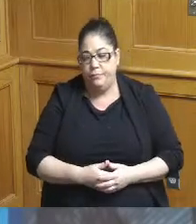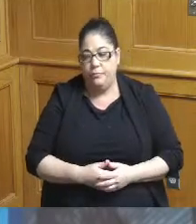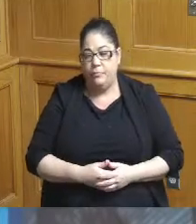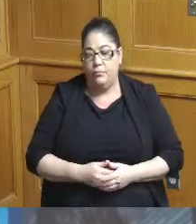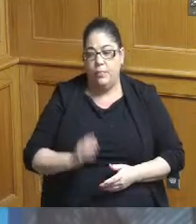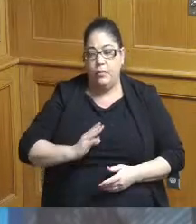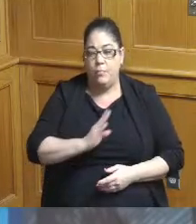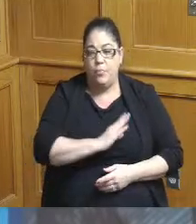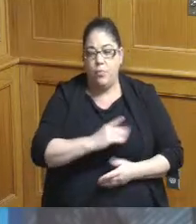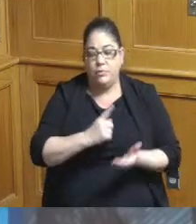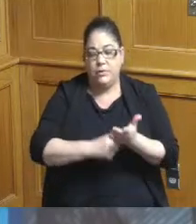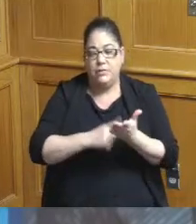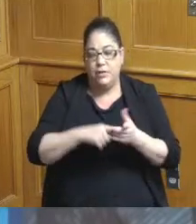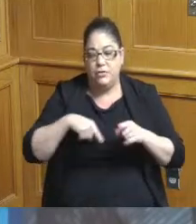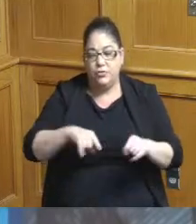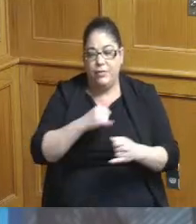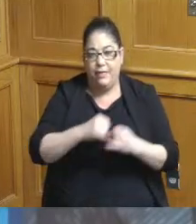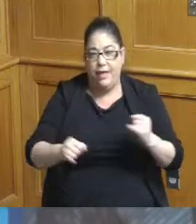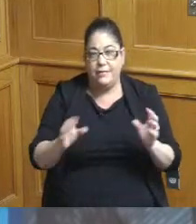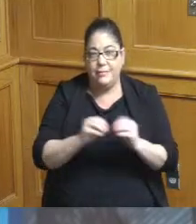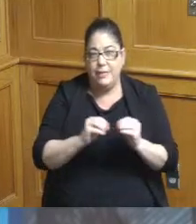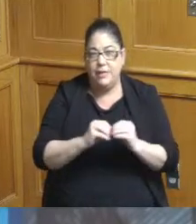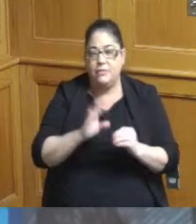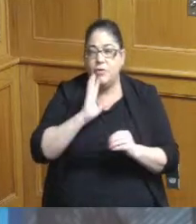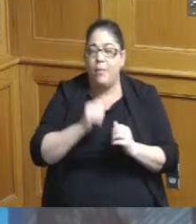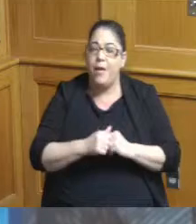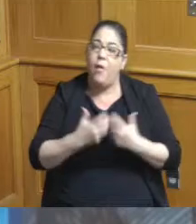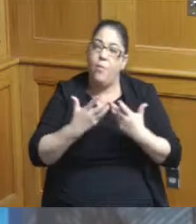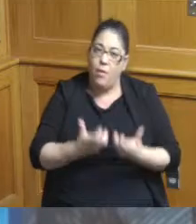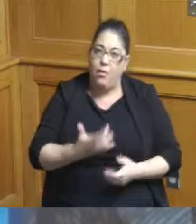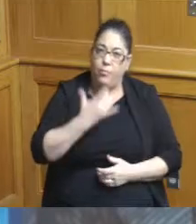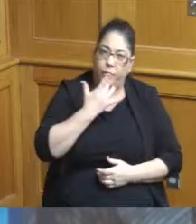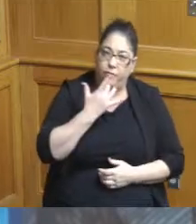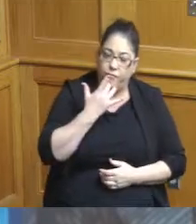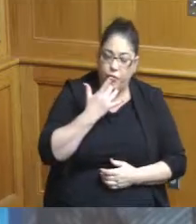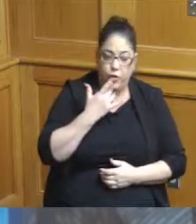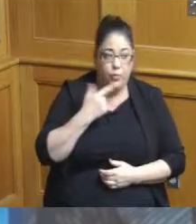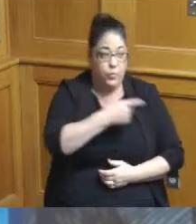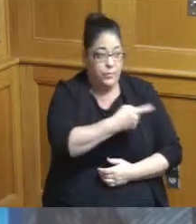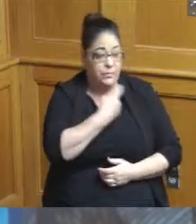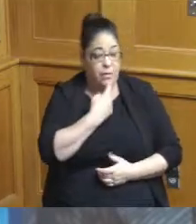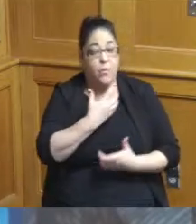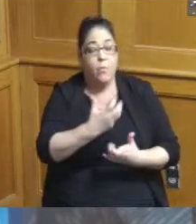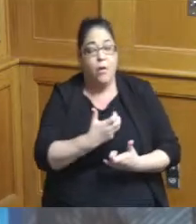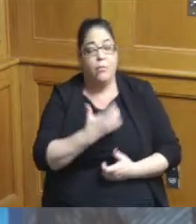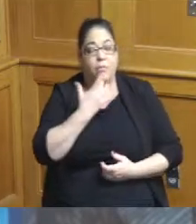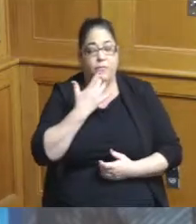at the last meeting the concept of a joint meeting with with the city this might be a a good time